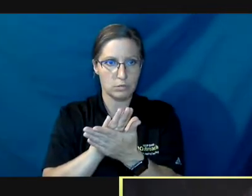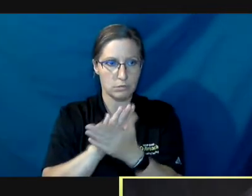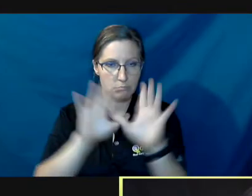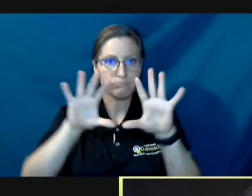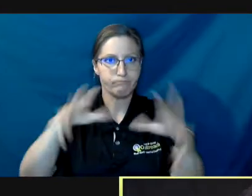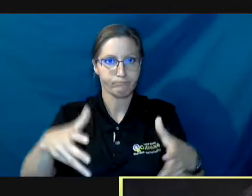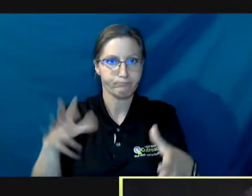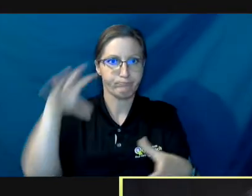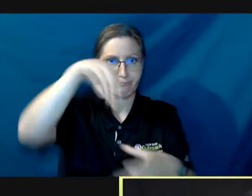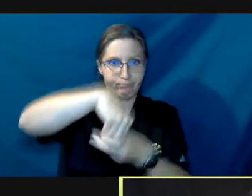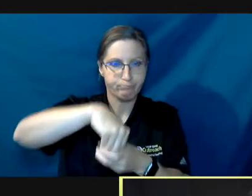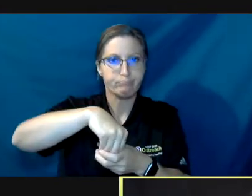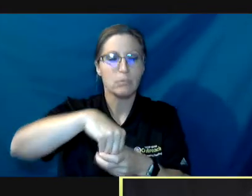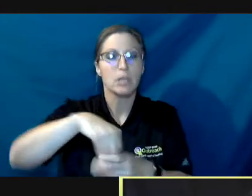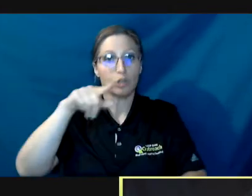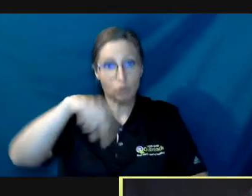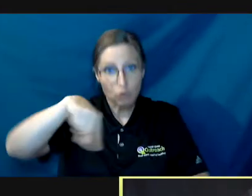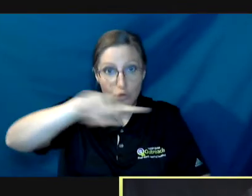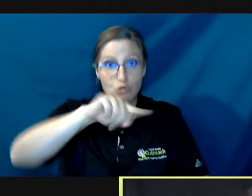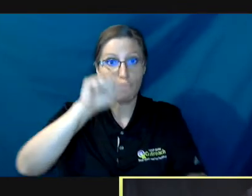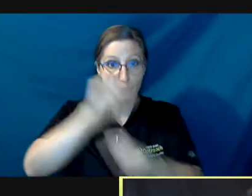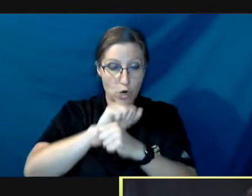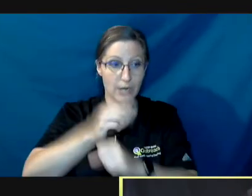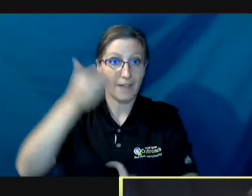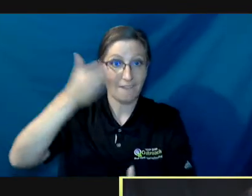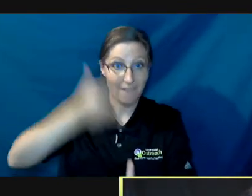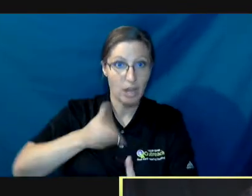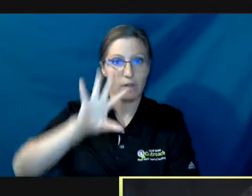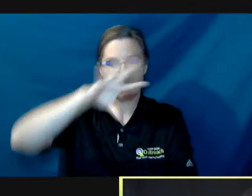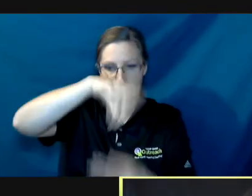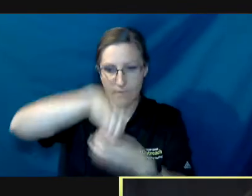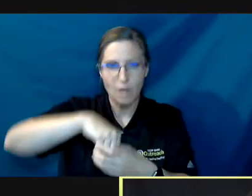You're working there as an educational team member